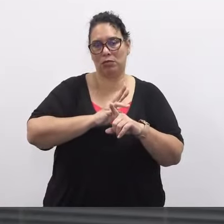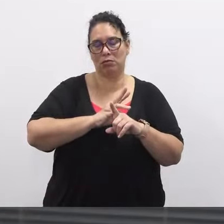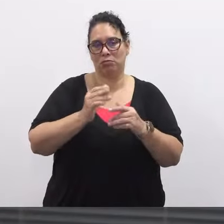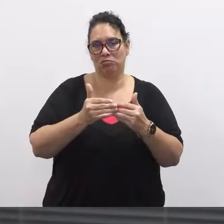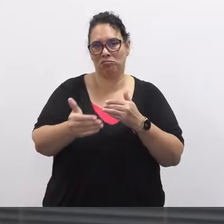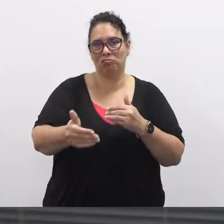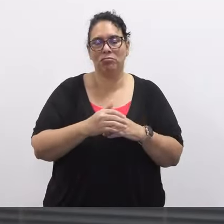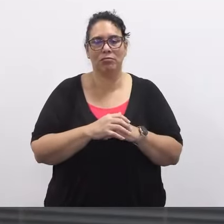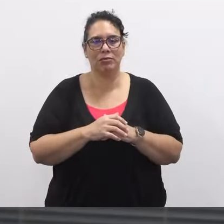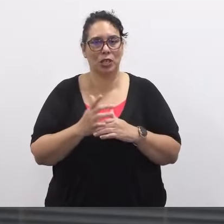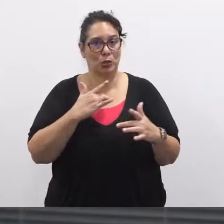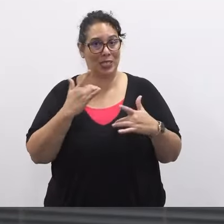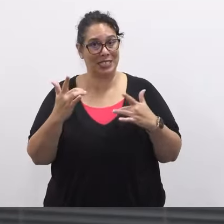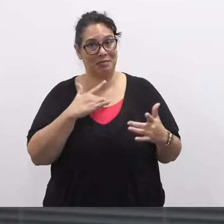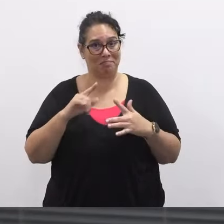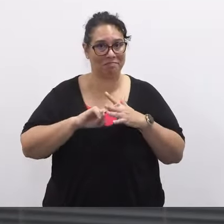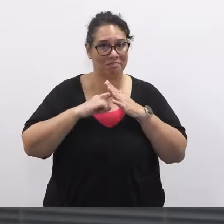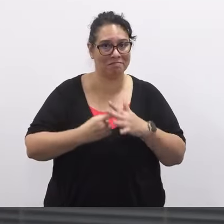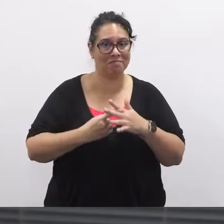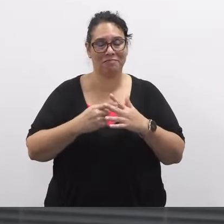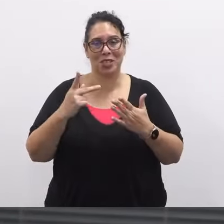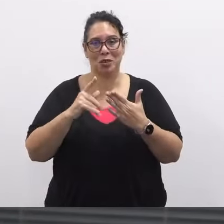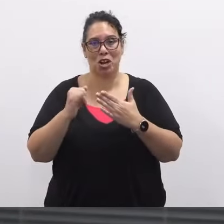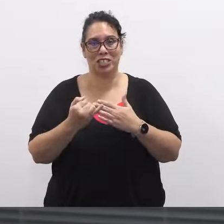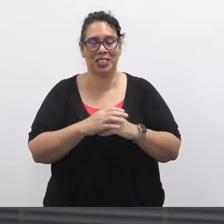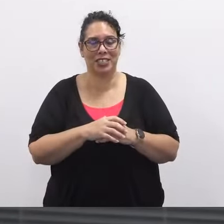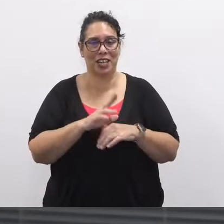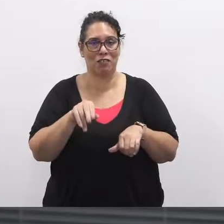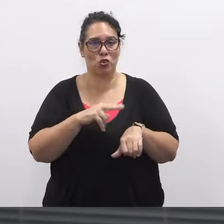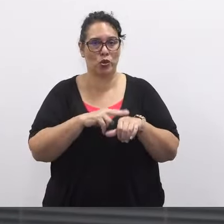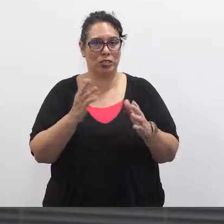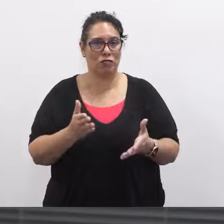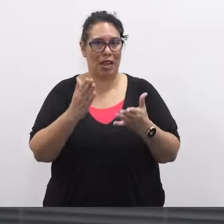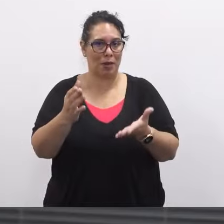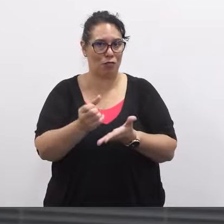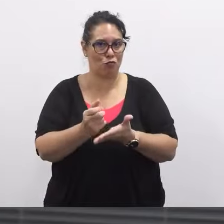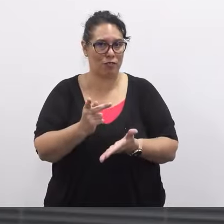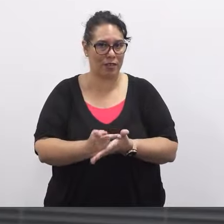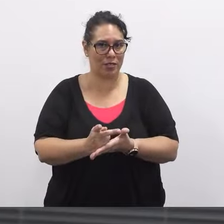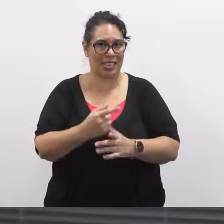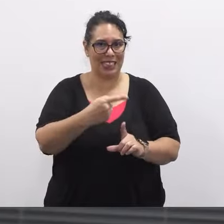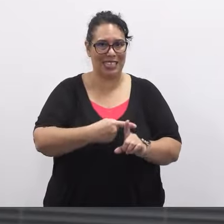So we're excited to get off the ground with this project. And of course, recommend approval of this lease-leaseback agreement.